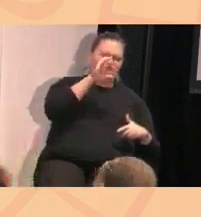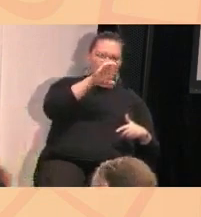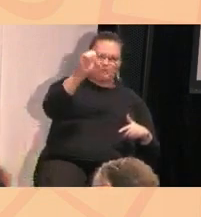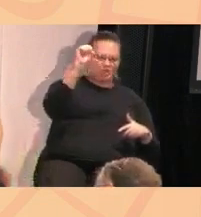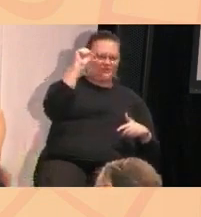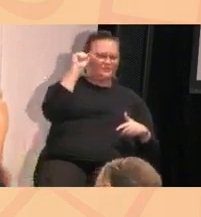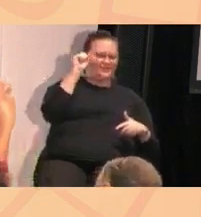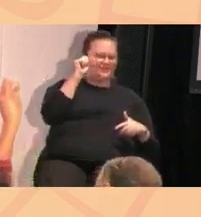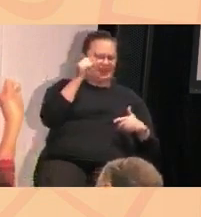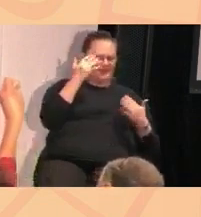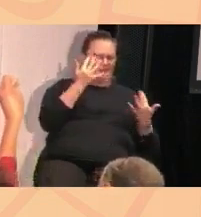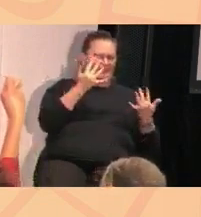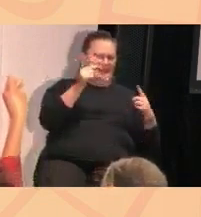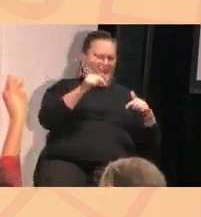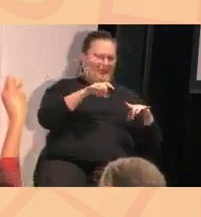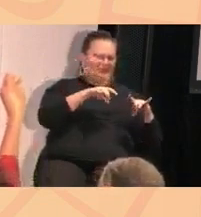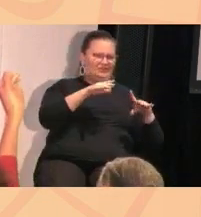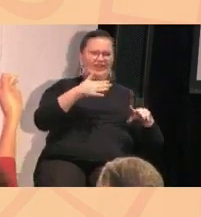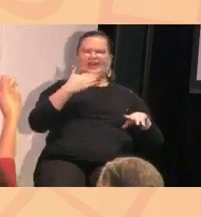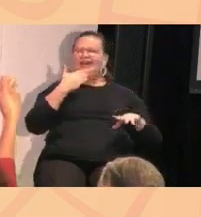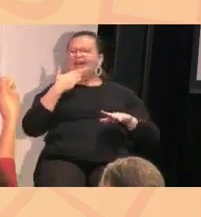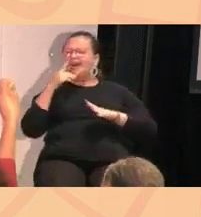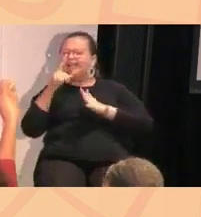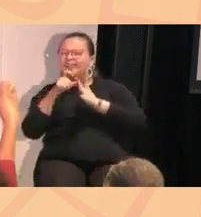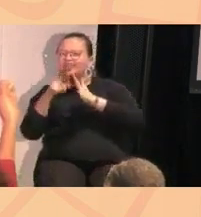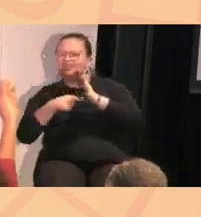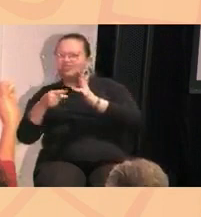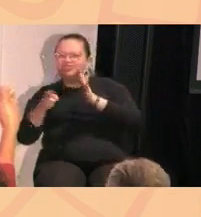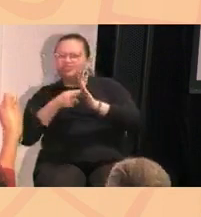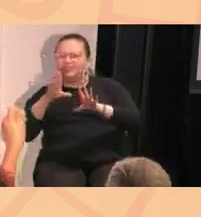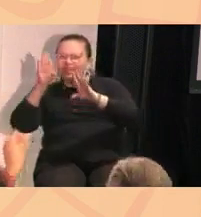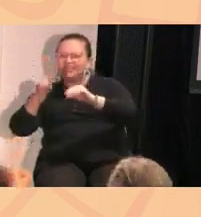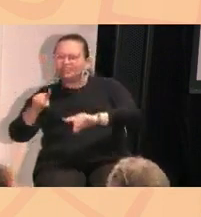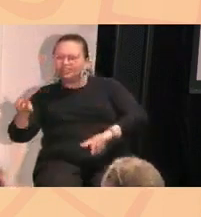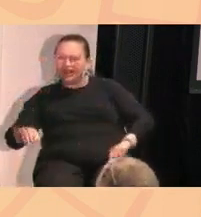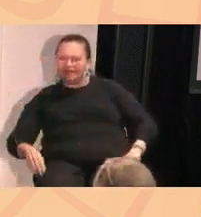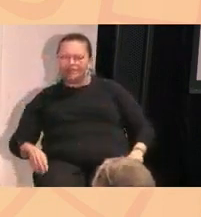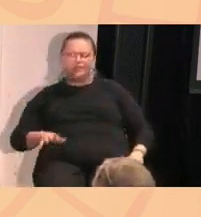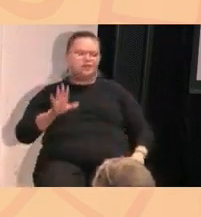And all they could think about was how they had to kill the Communists,